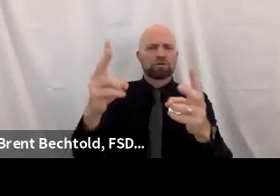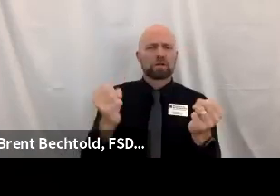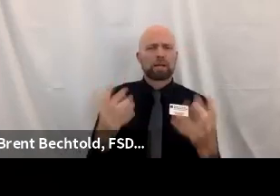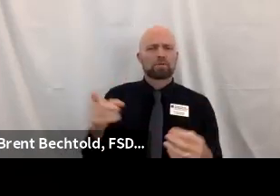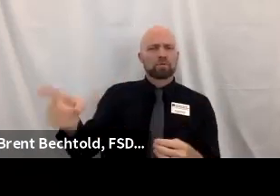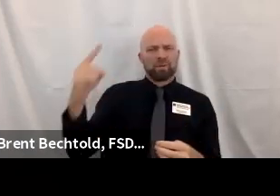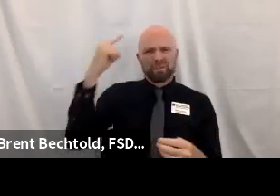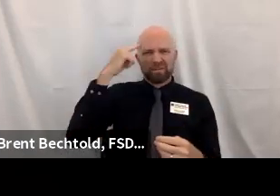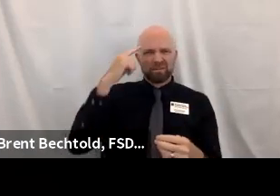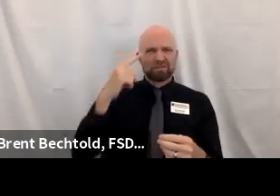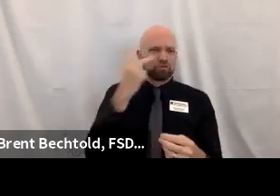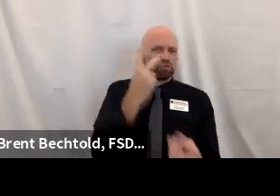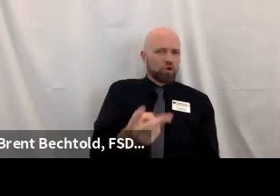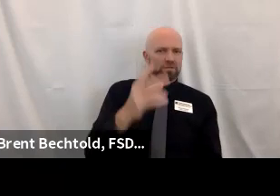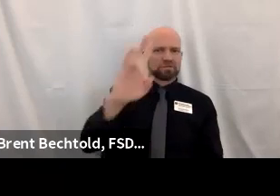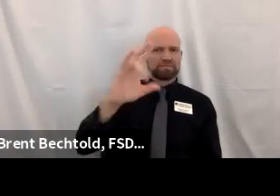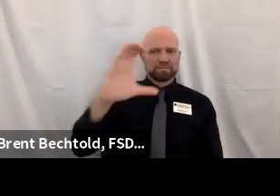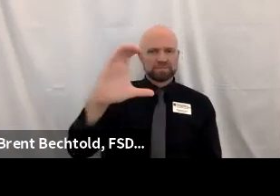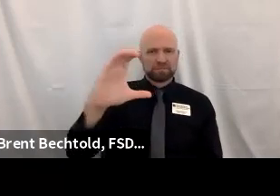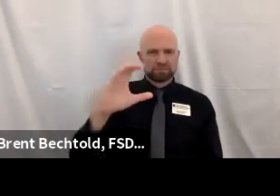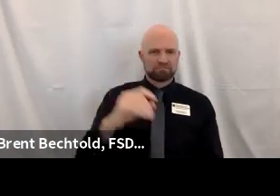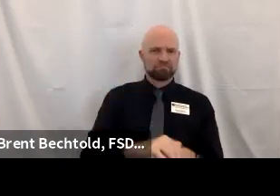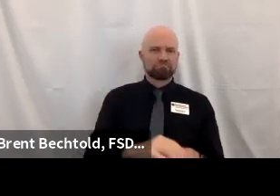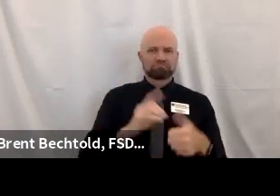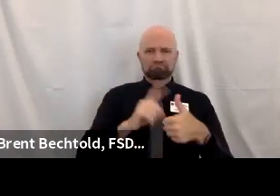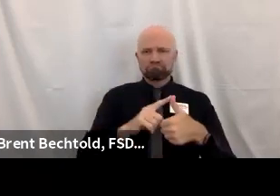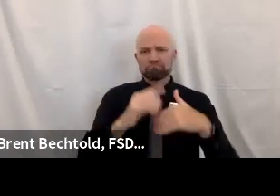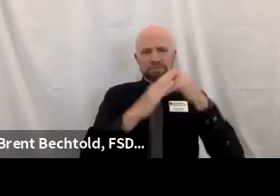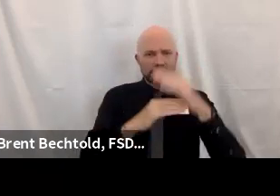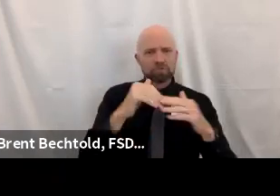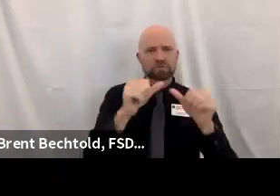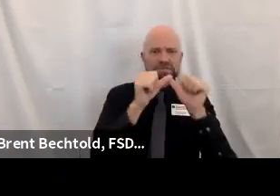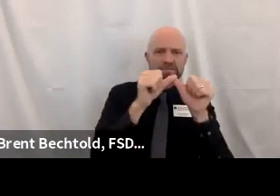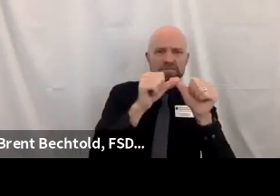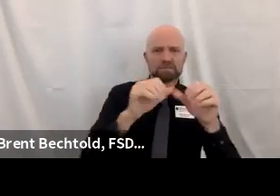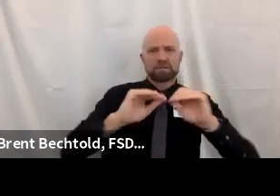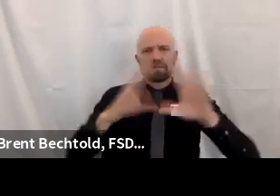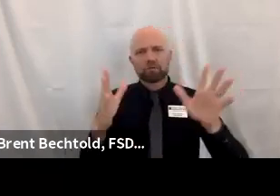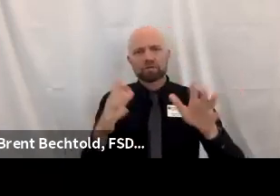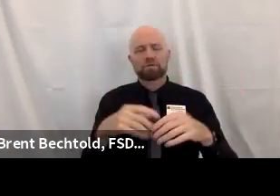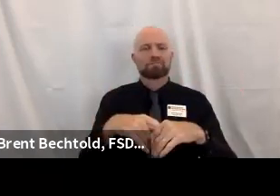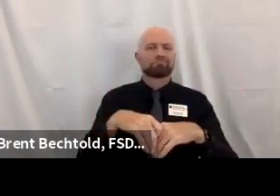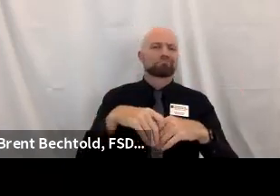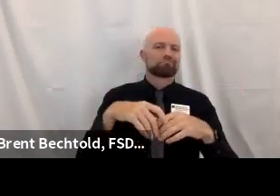So.. in the chat, how many of you saw some of the Seven Cs? You can post your comments.